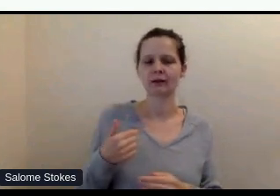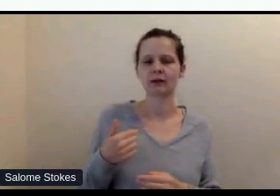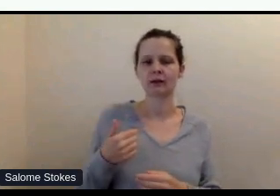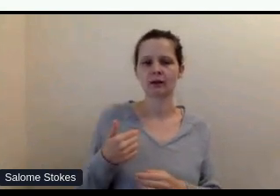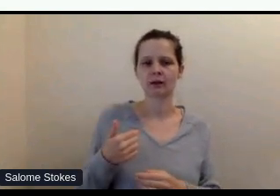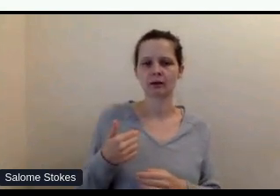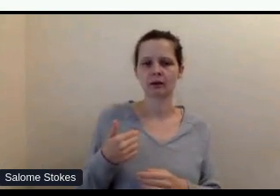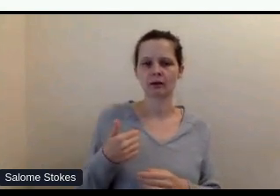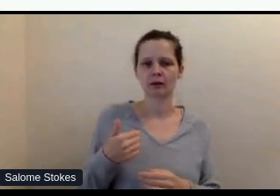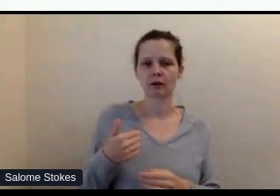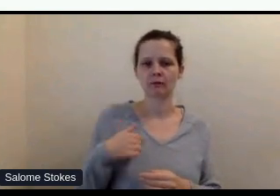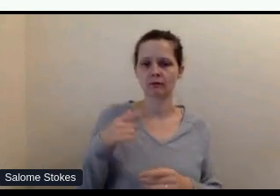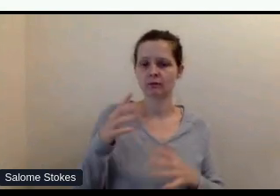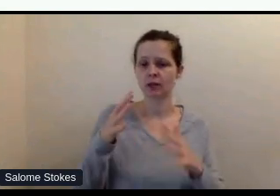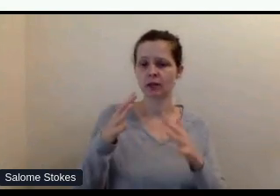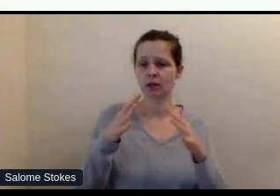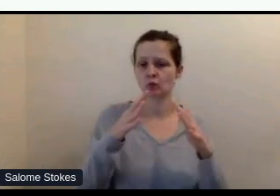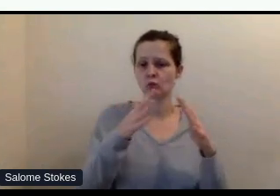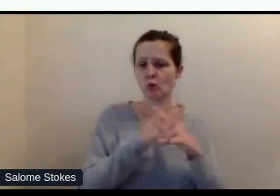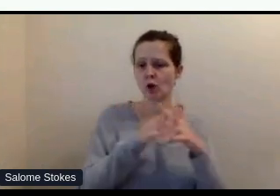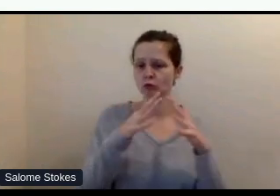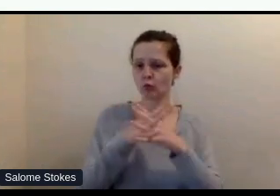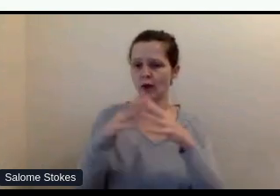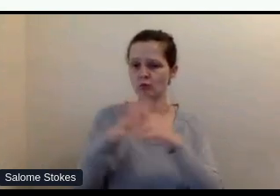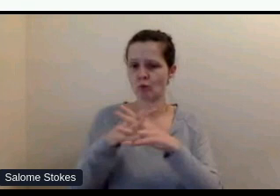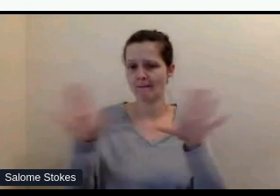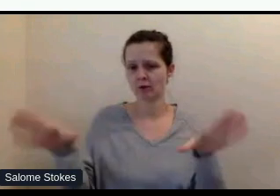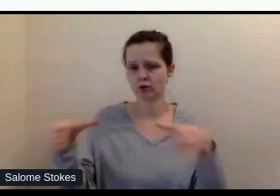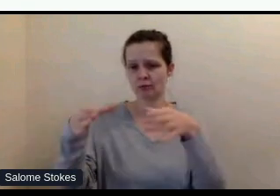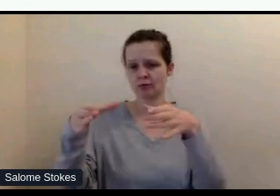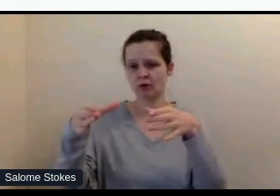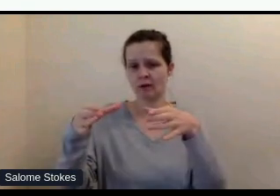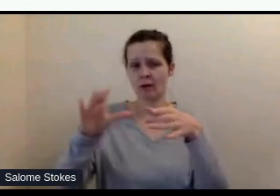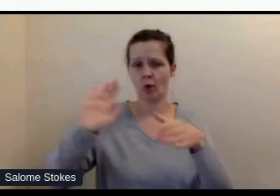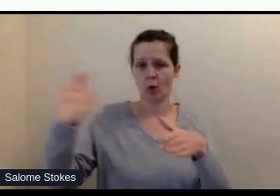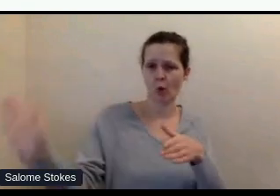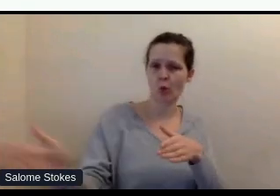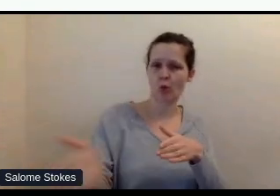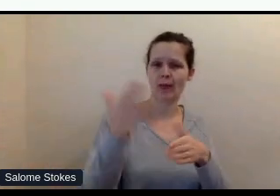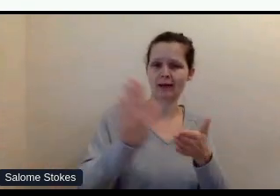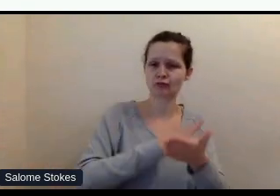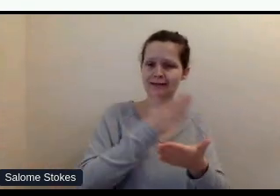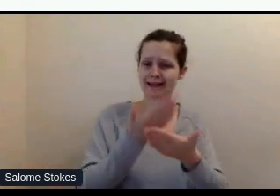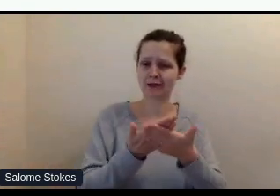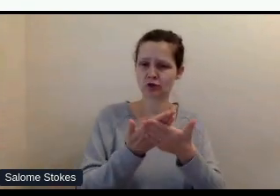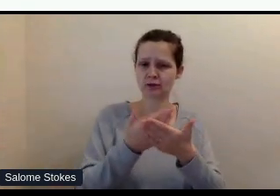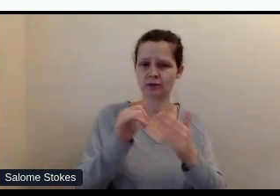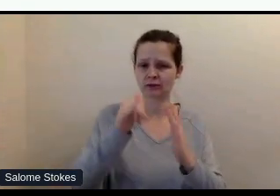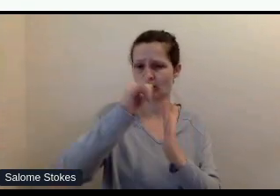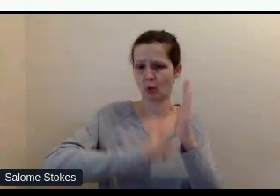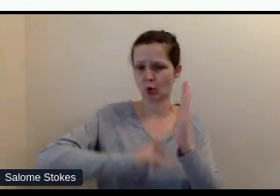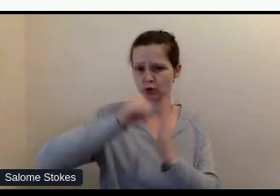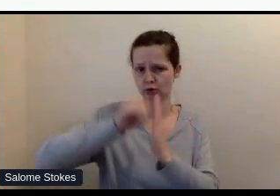Consortium maintains of all their translations of all their reports including their specifications.